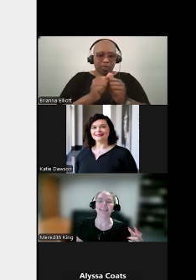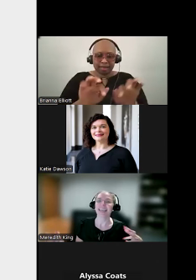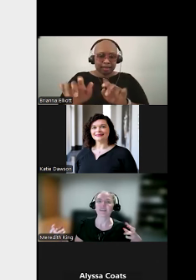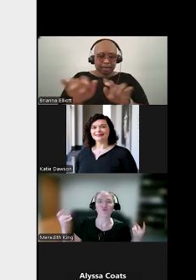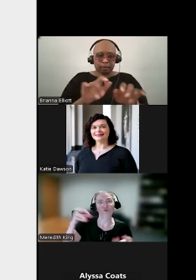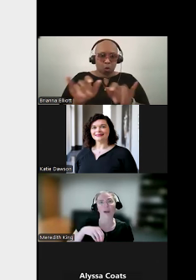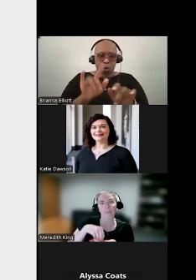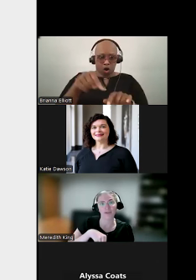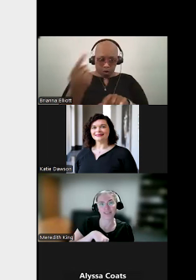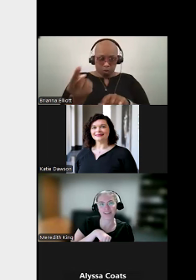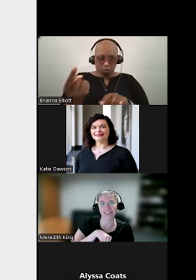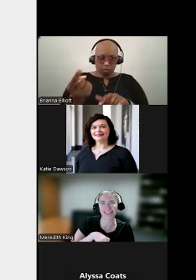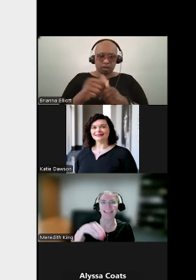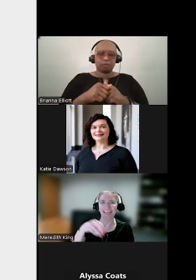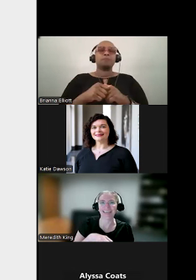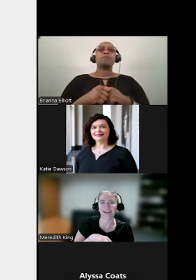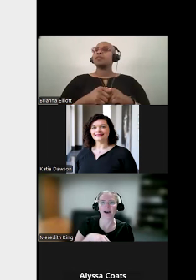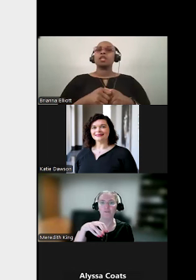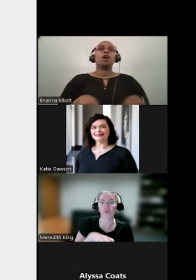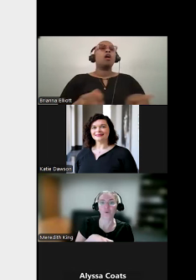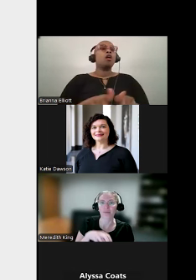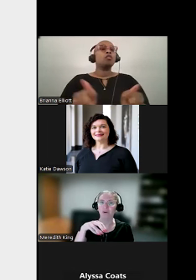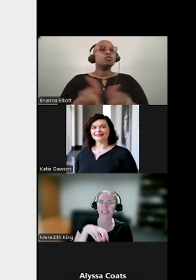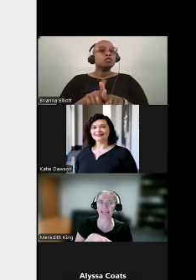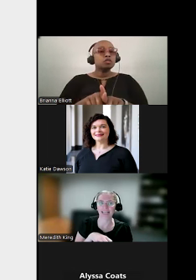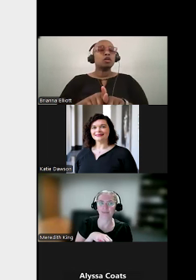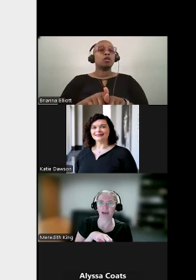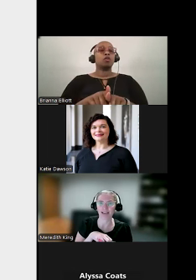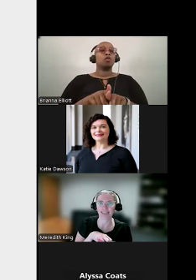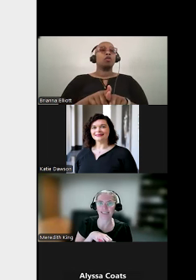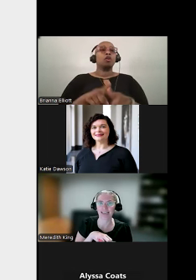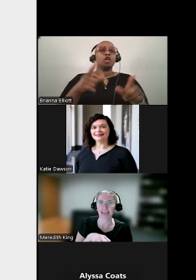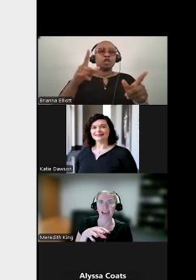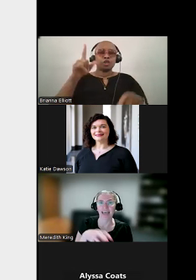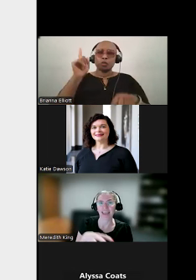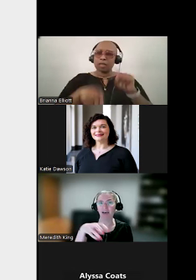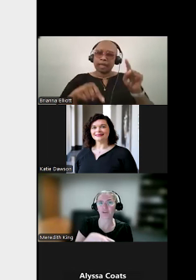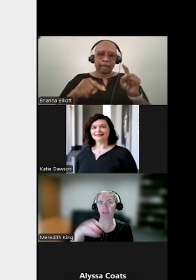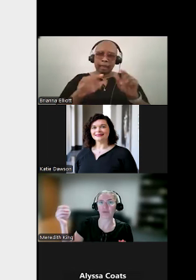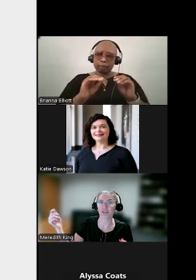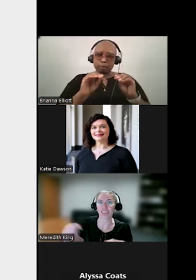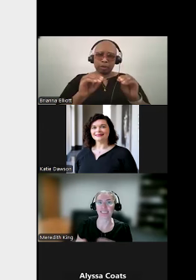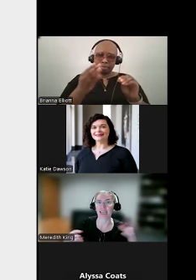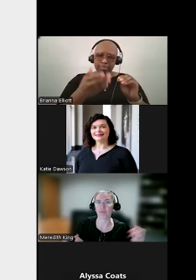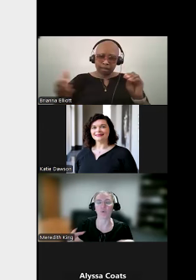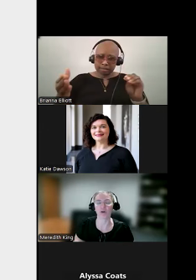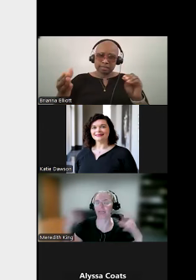you can't trap users in a form or a text box. it. They have to be able to escape or